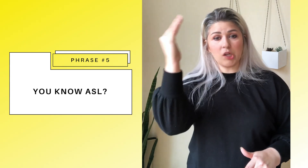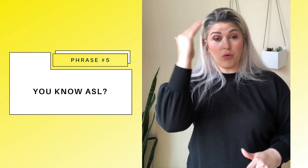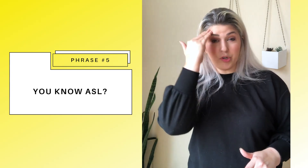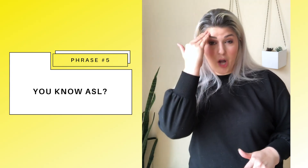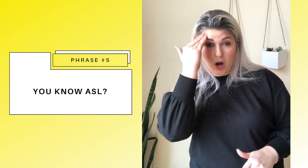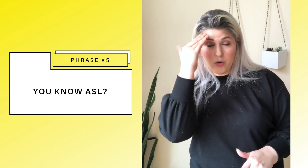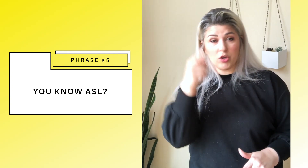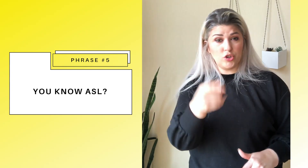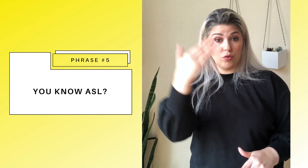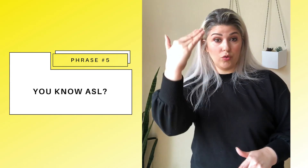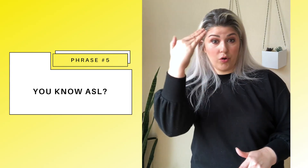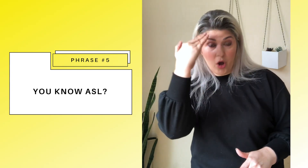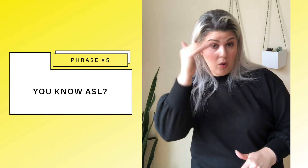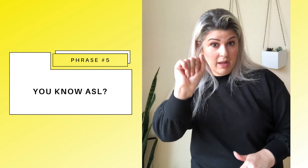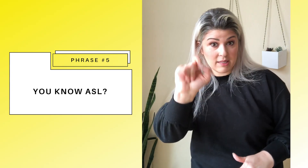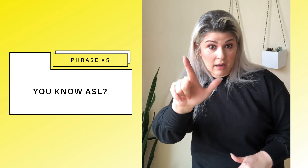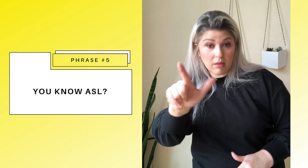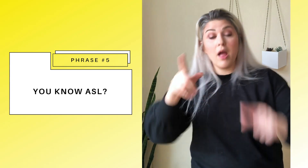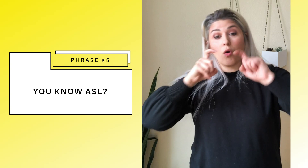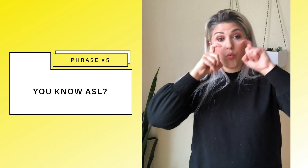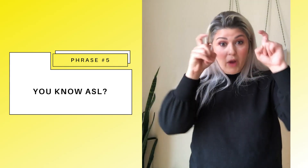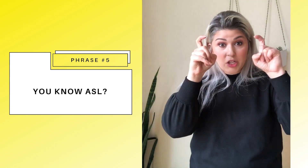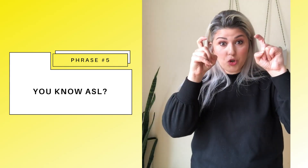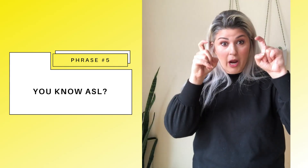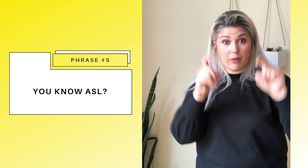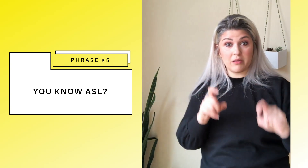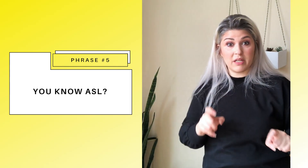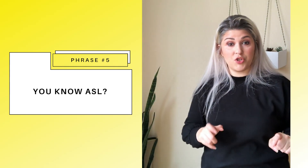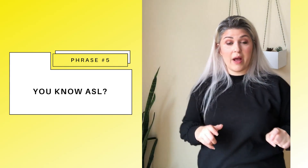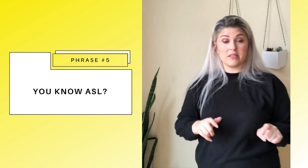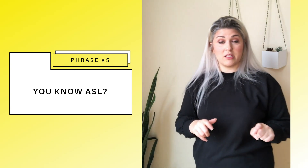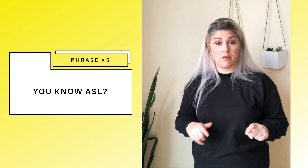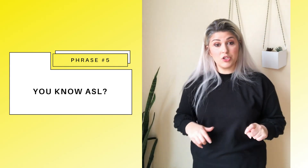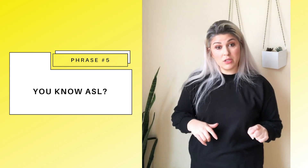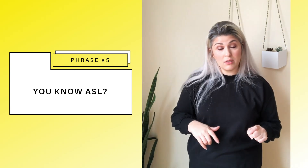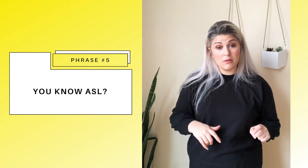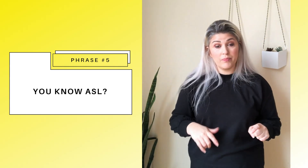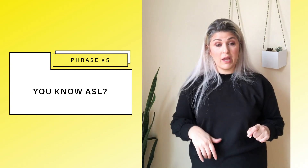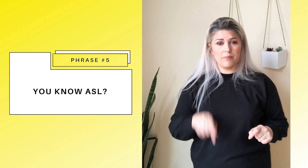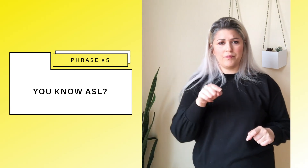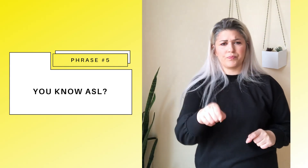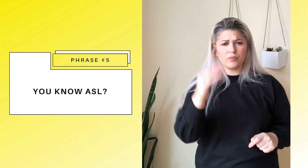So no, you know, ASL, raise your eyebrows as you ask this question, okay?